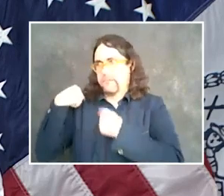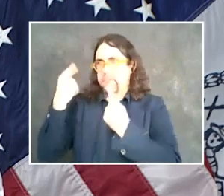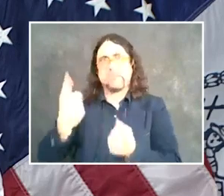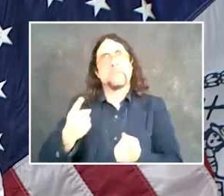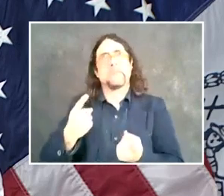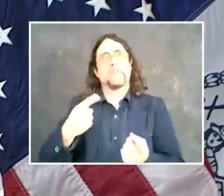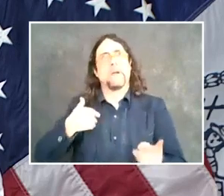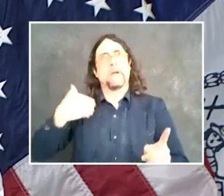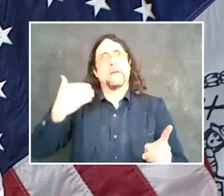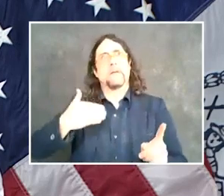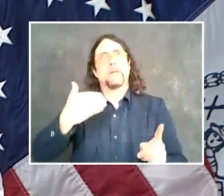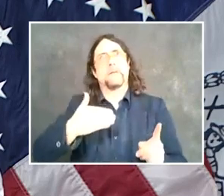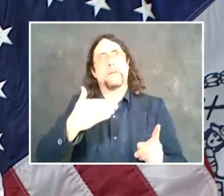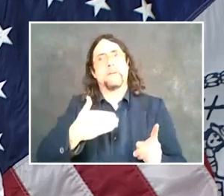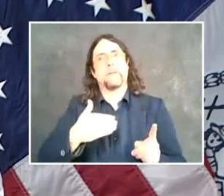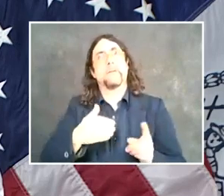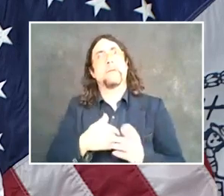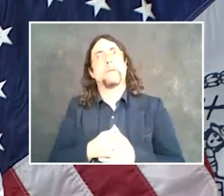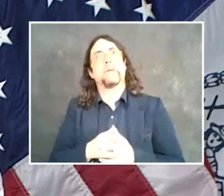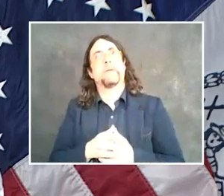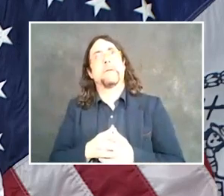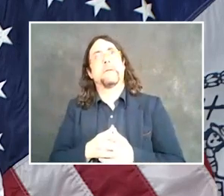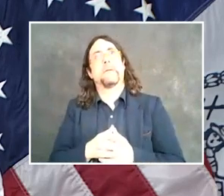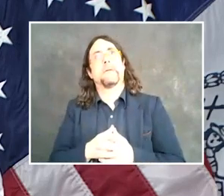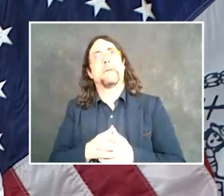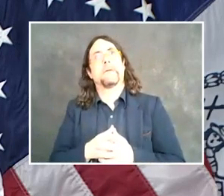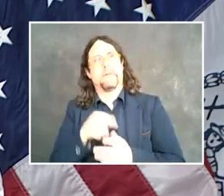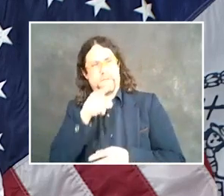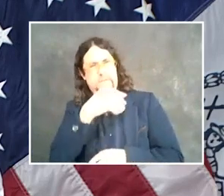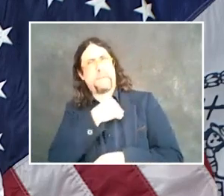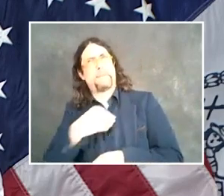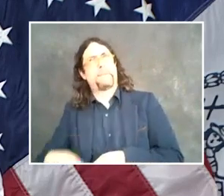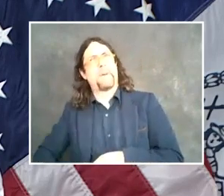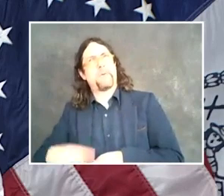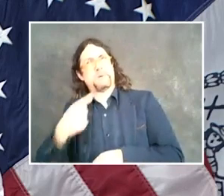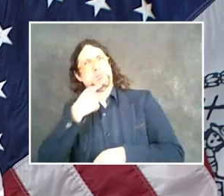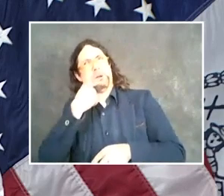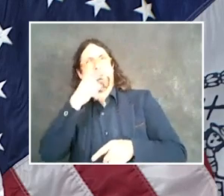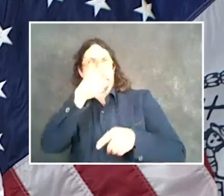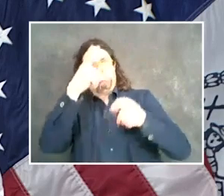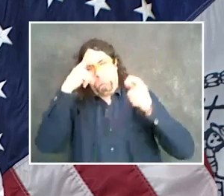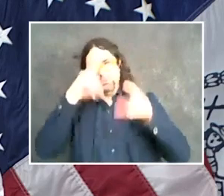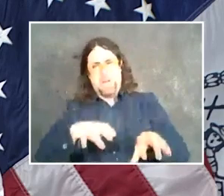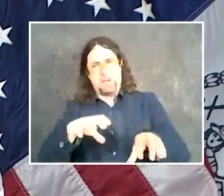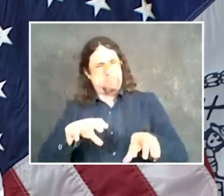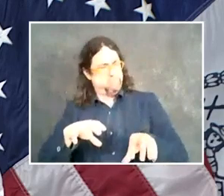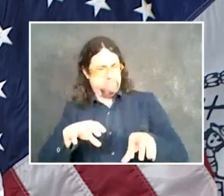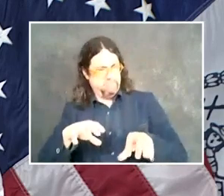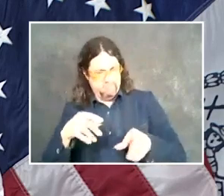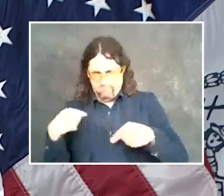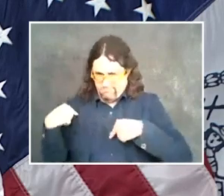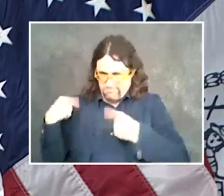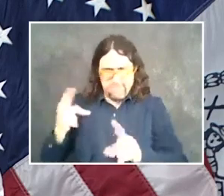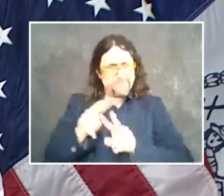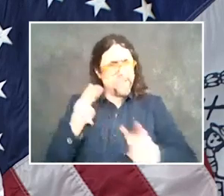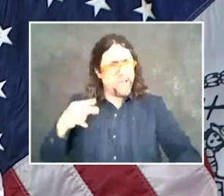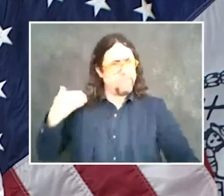WAS THE CASE? IT SEEMS TO BE A CONSISTENT PROBLEM. KATIE, I'LL START AND PASS